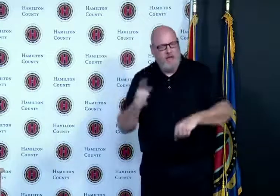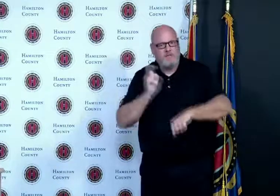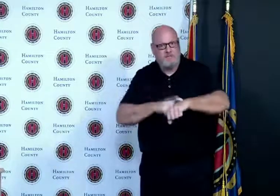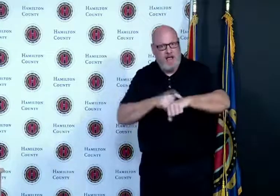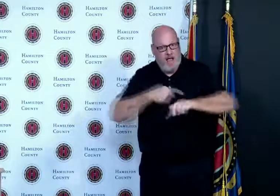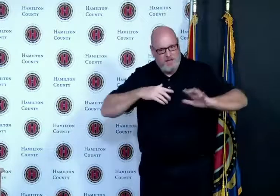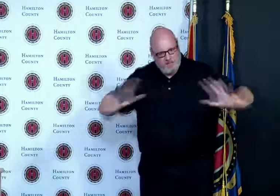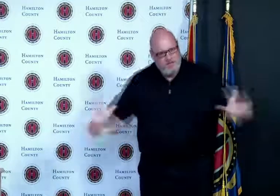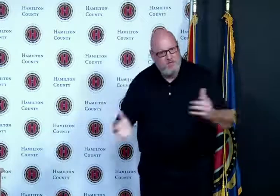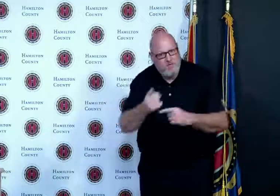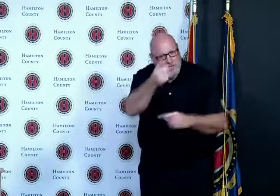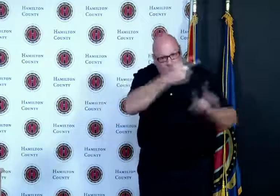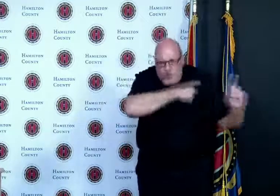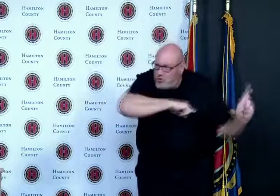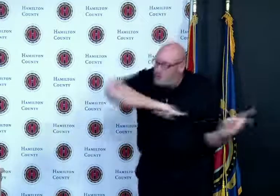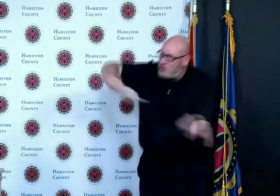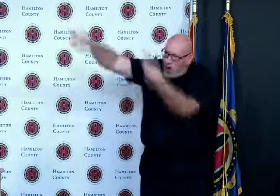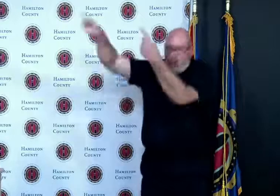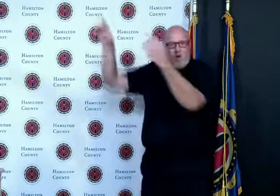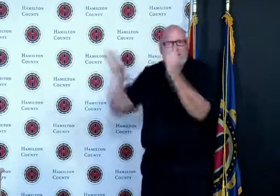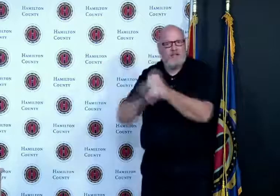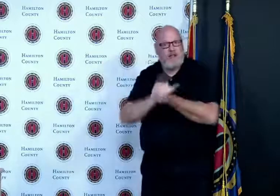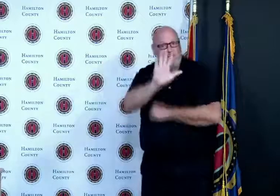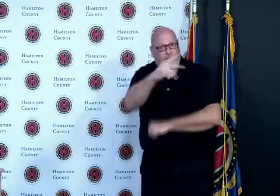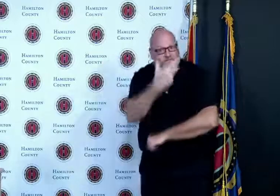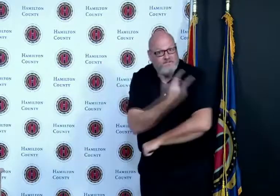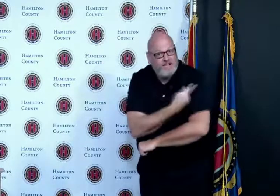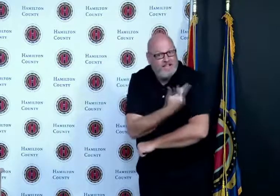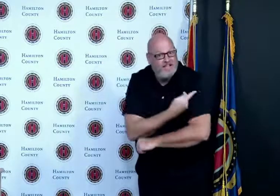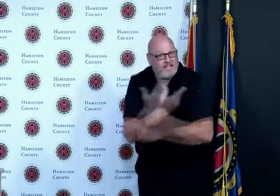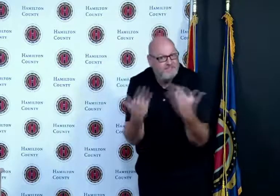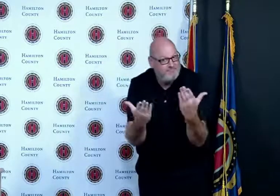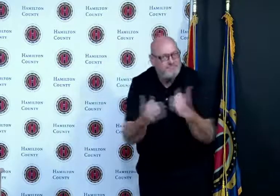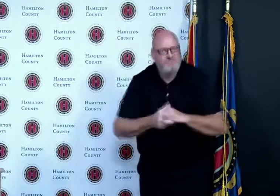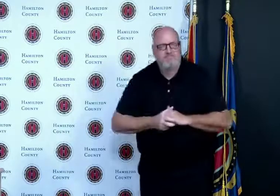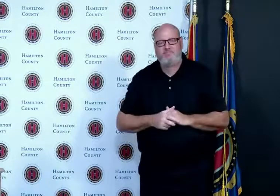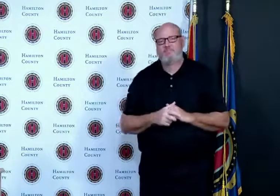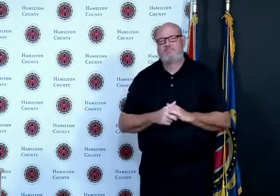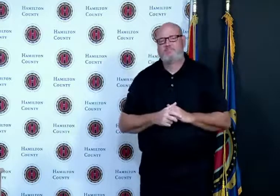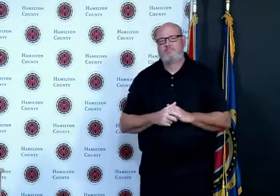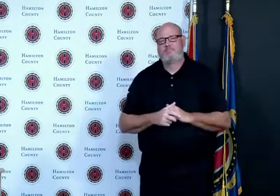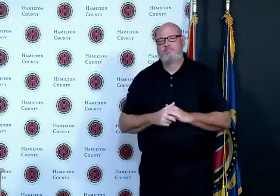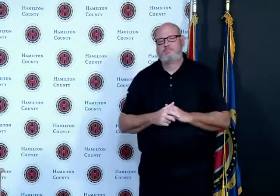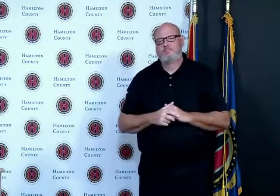to make an appointment Hamilton County public health vaccine sites including the site at the